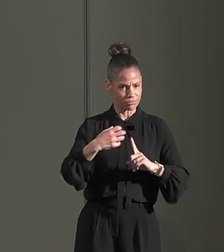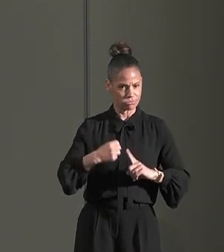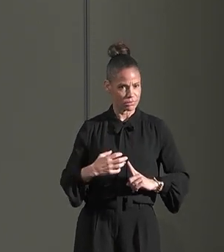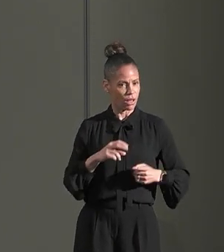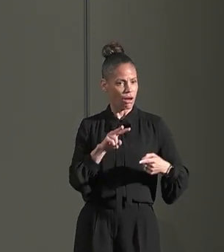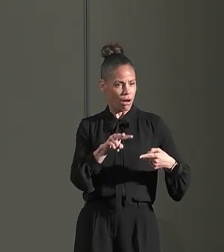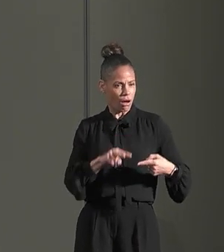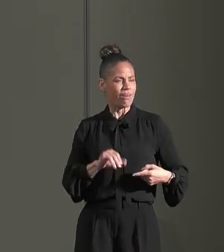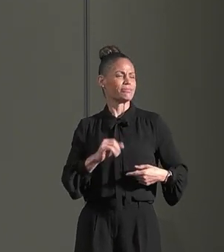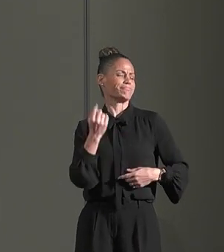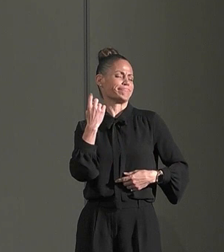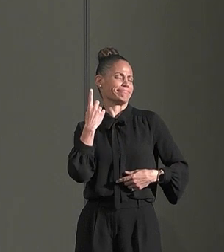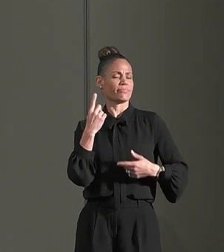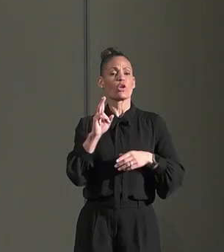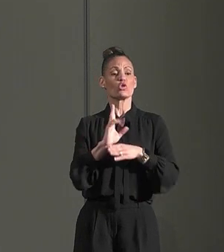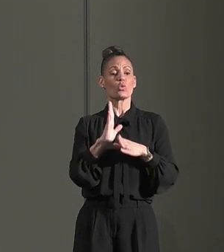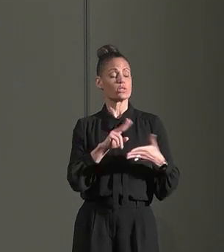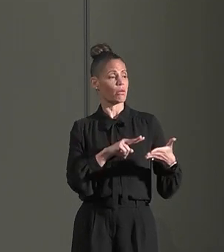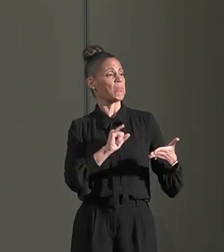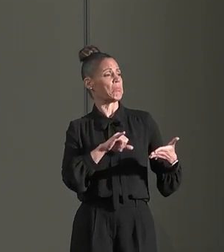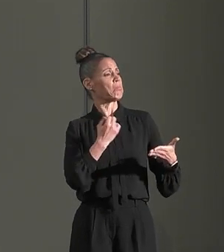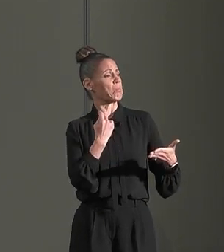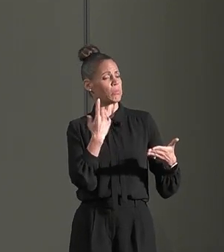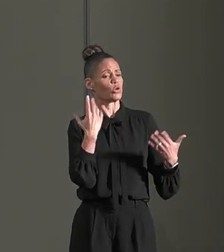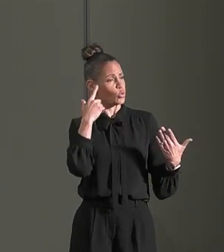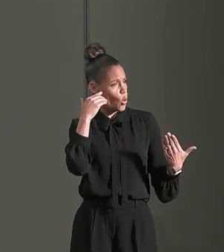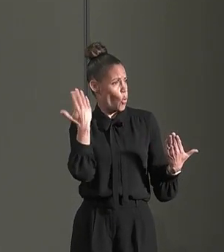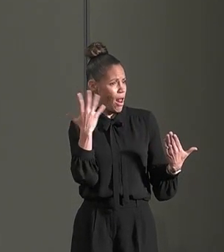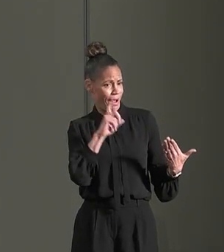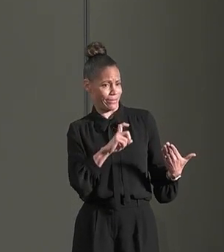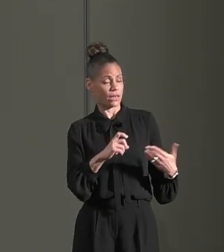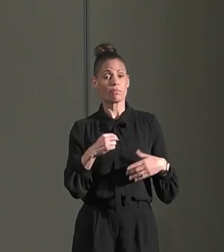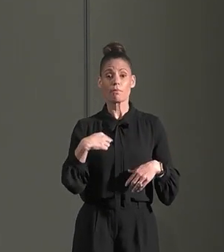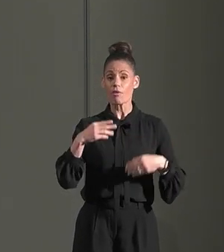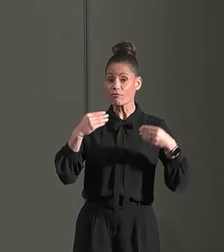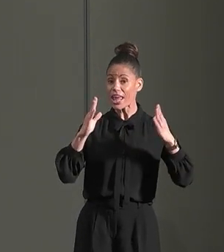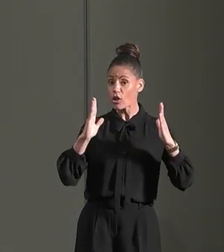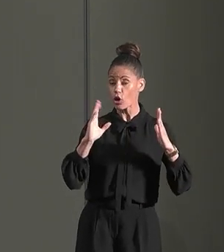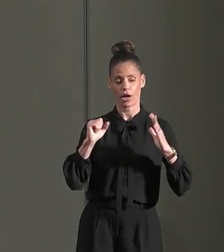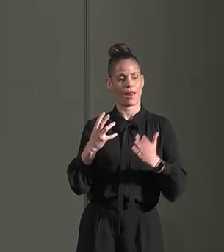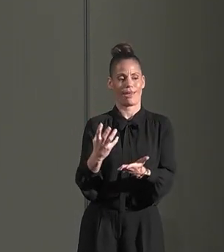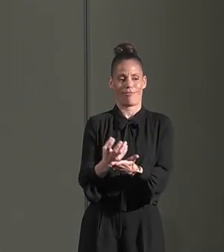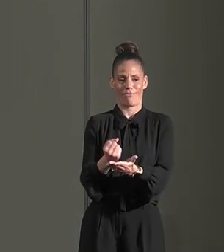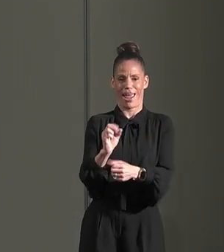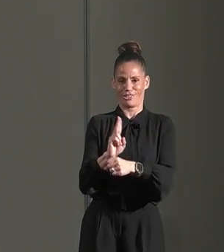to the user in a way that makes sense I as a vendor could take advantage of this through the